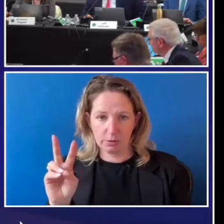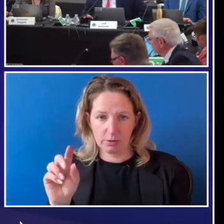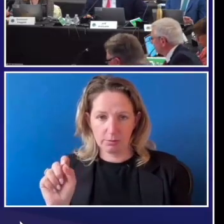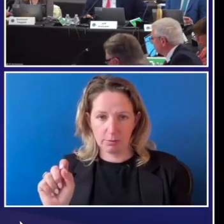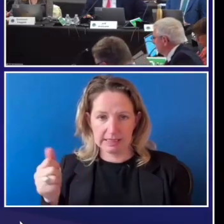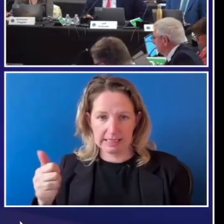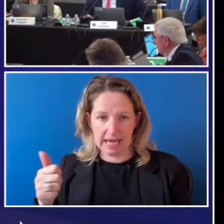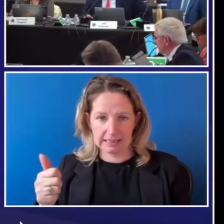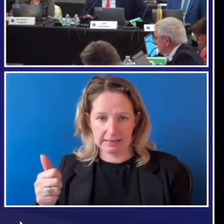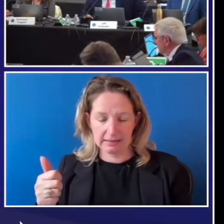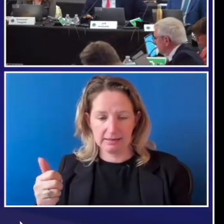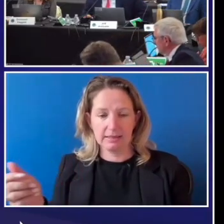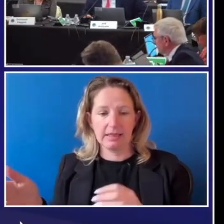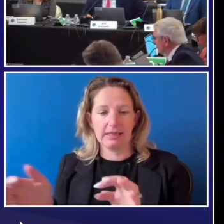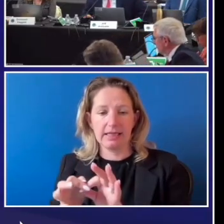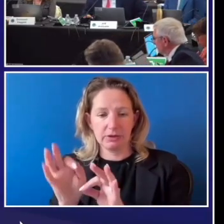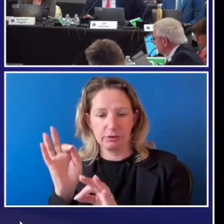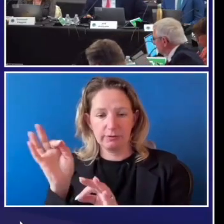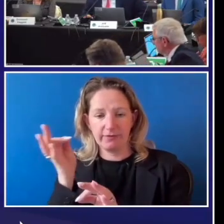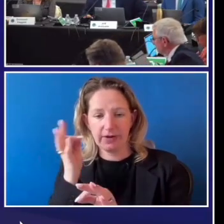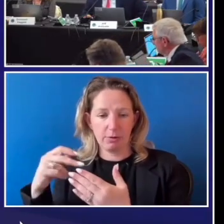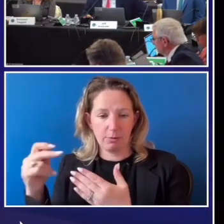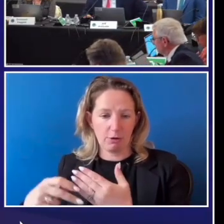to federal programs otherwise known as the federal link.